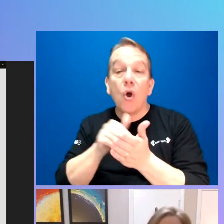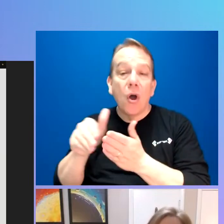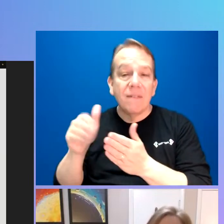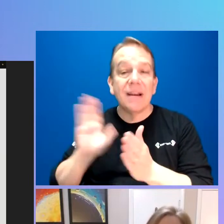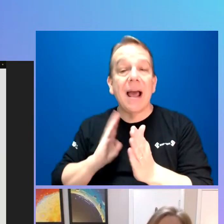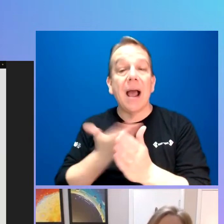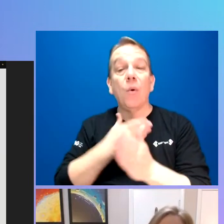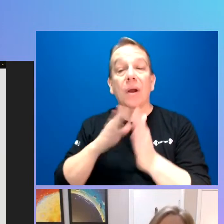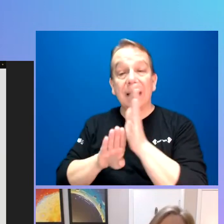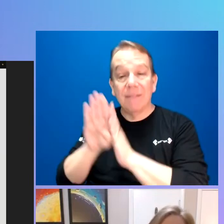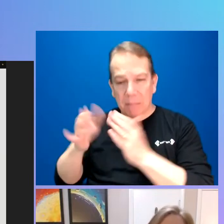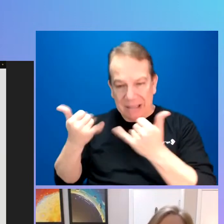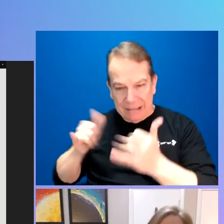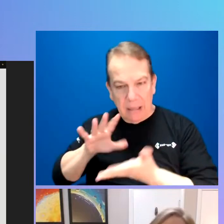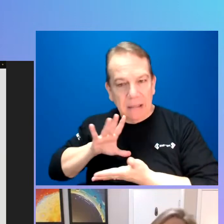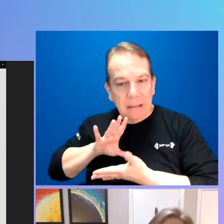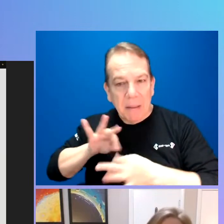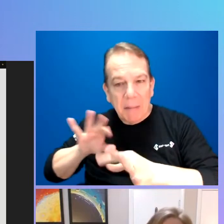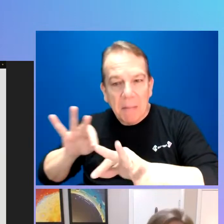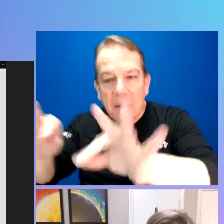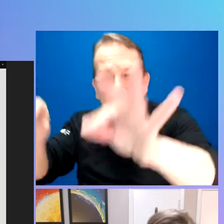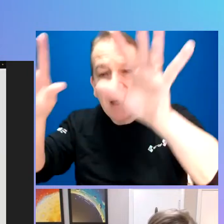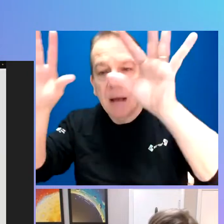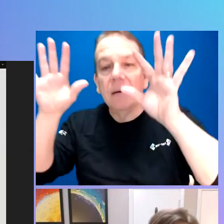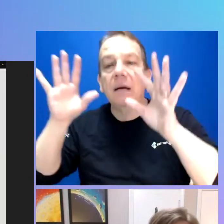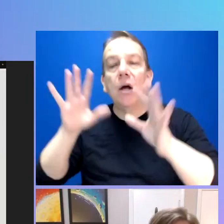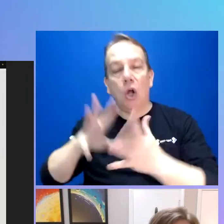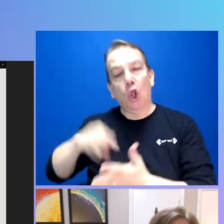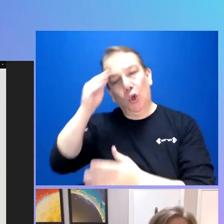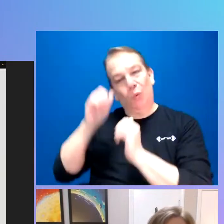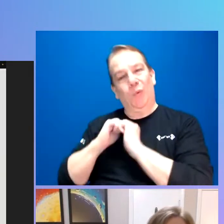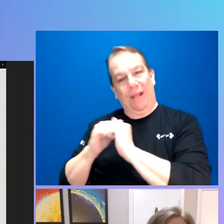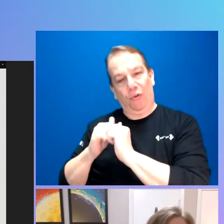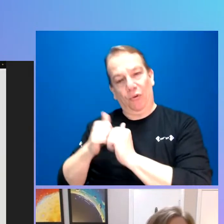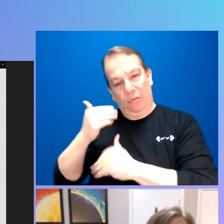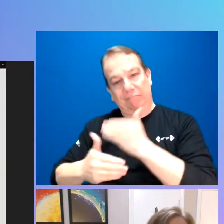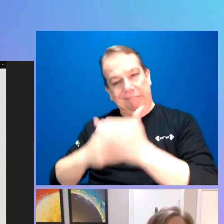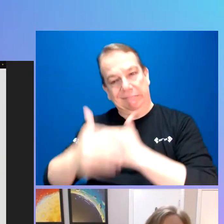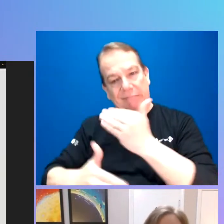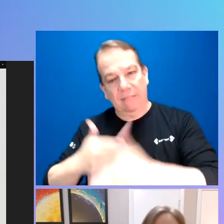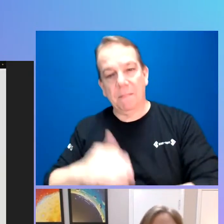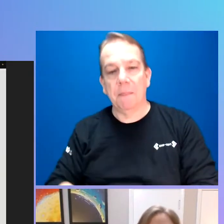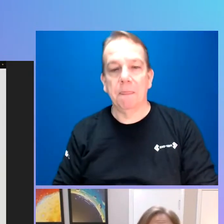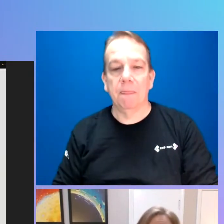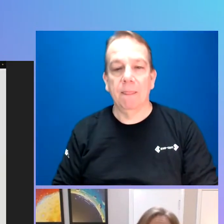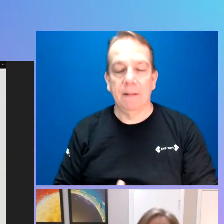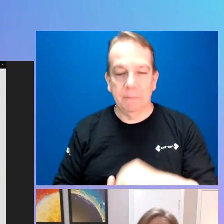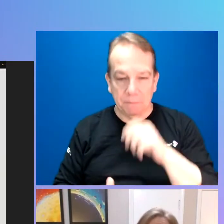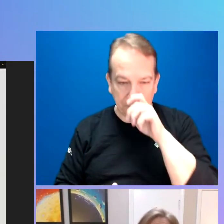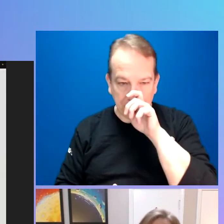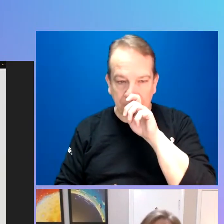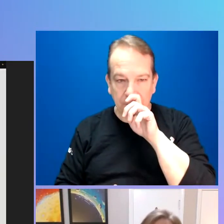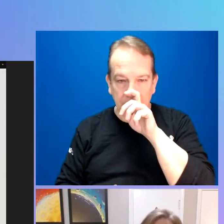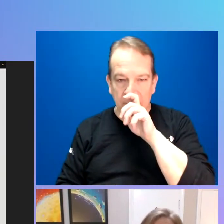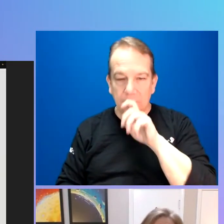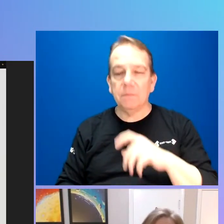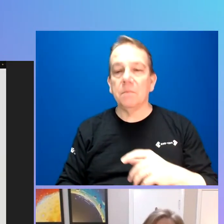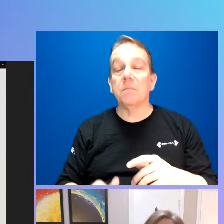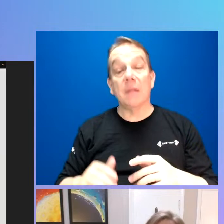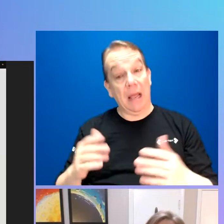also still learning too. And we can learn together. And now